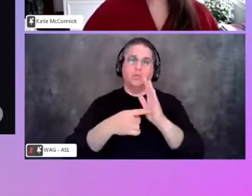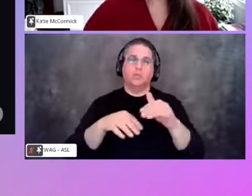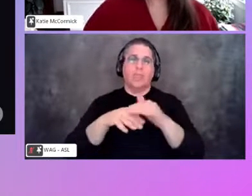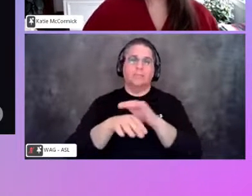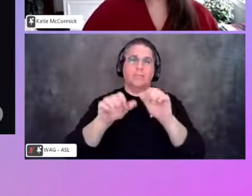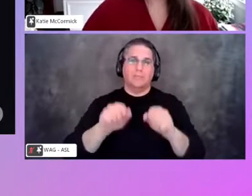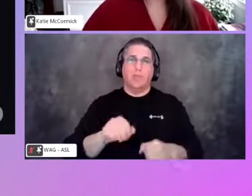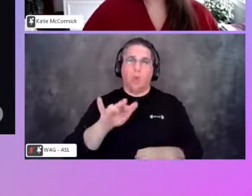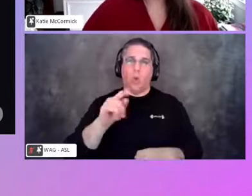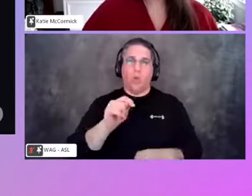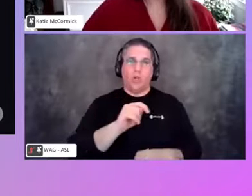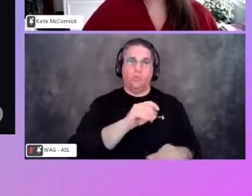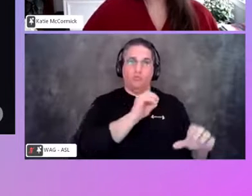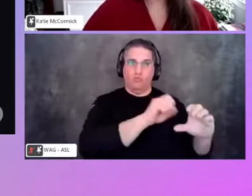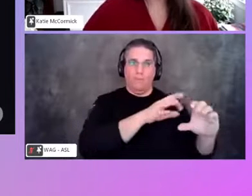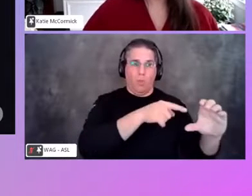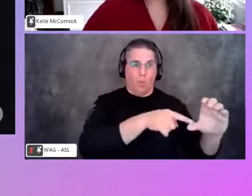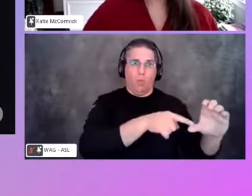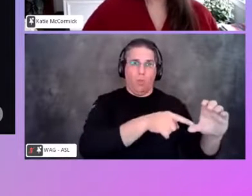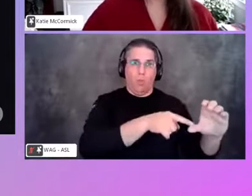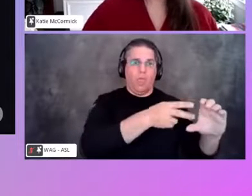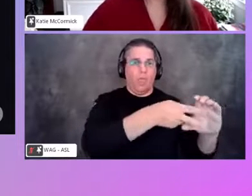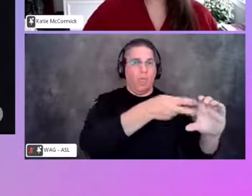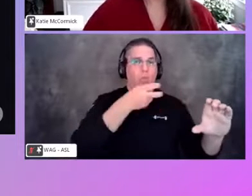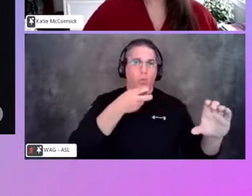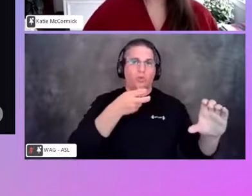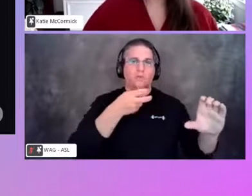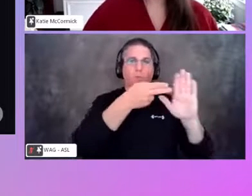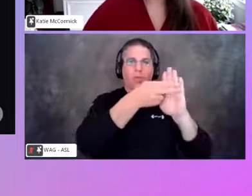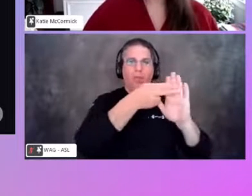In this example we have an example of this query. Wave a